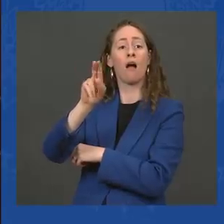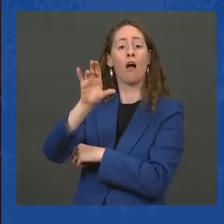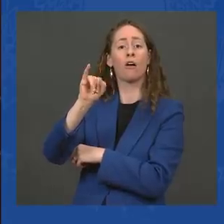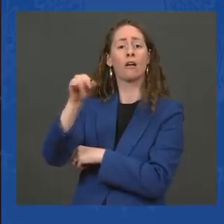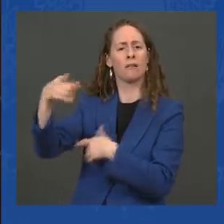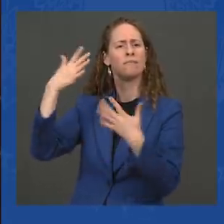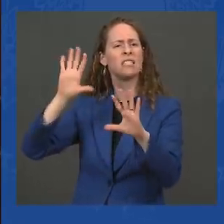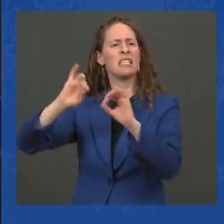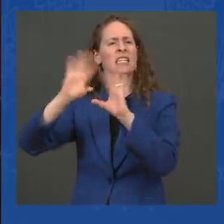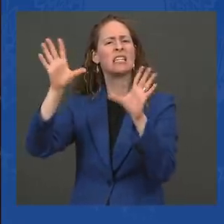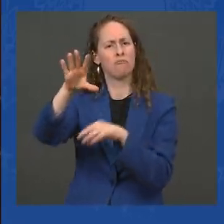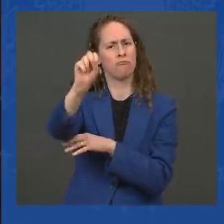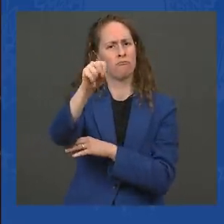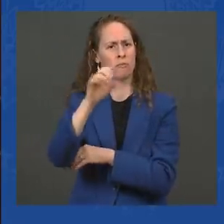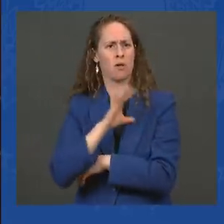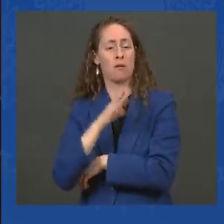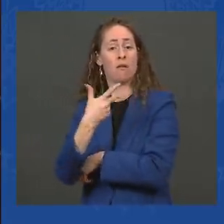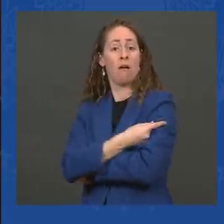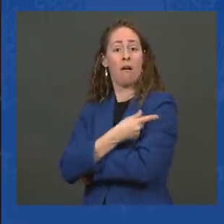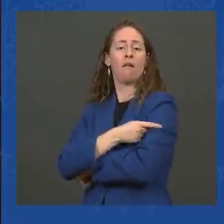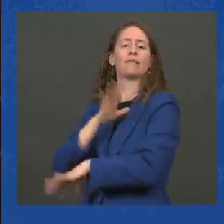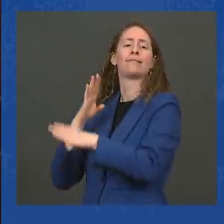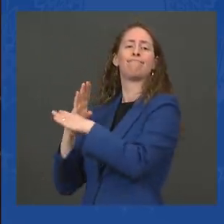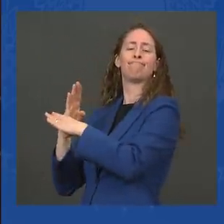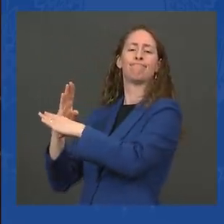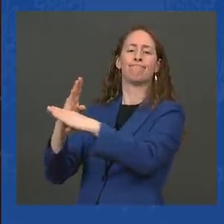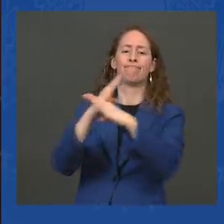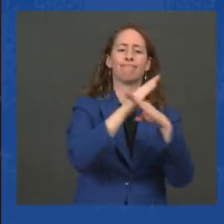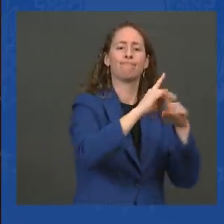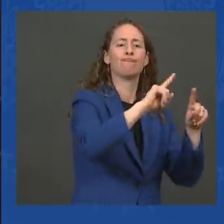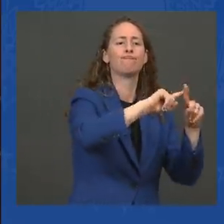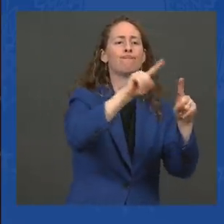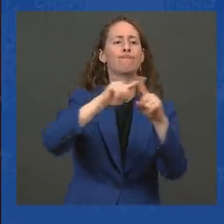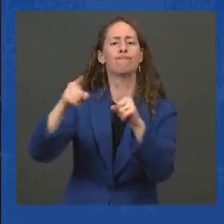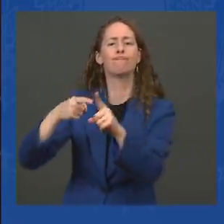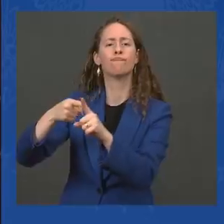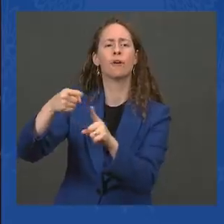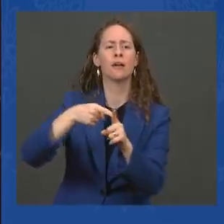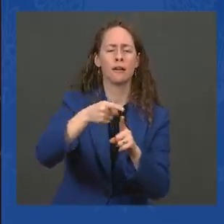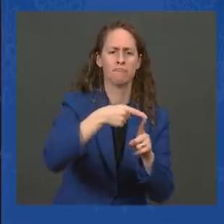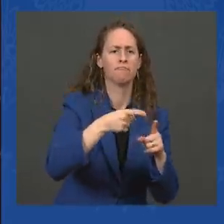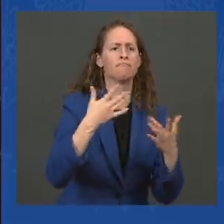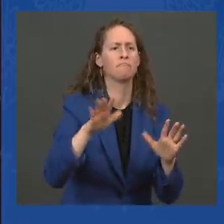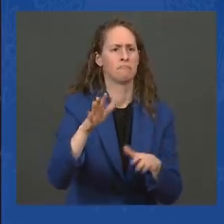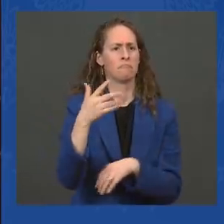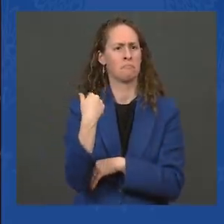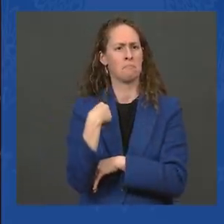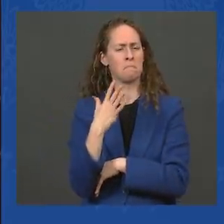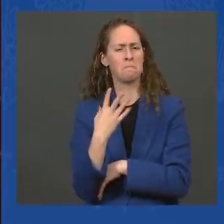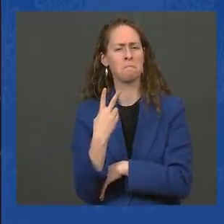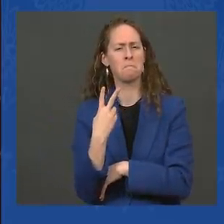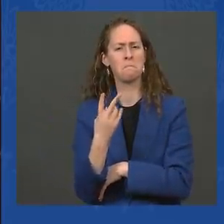that additional measures will be needed. But so that we are prepared if needed,